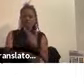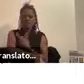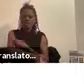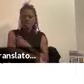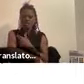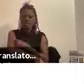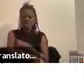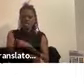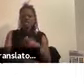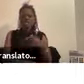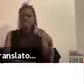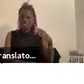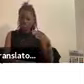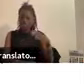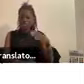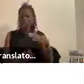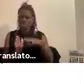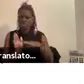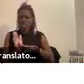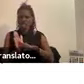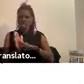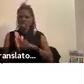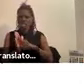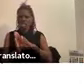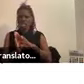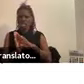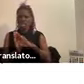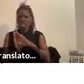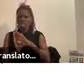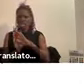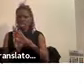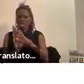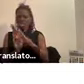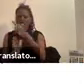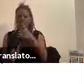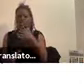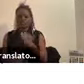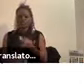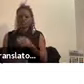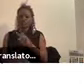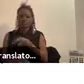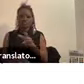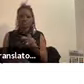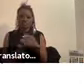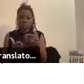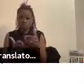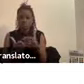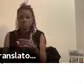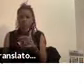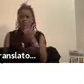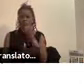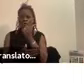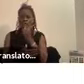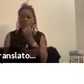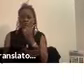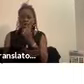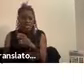it's actually at twenty two new cases per thousand per day. This graph alone is probably the best